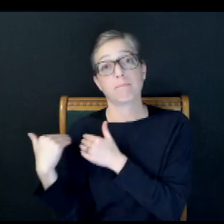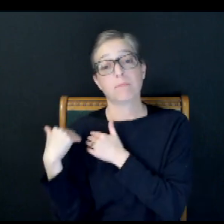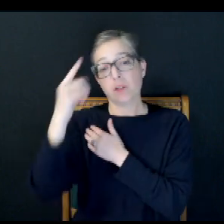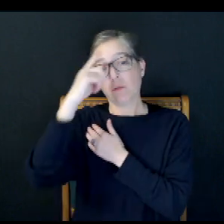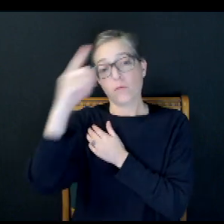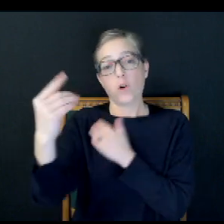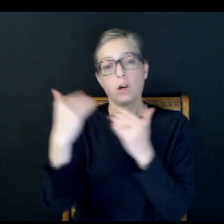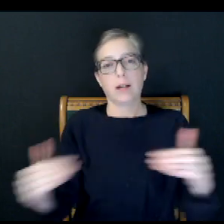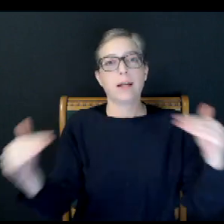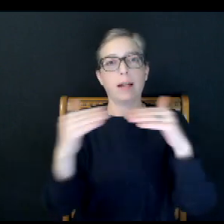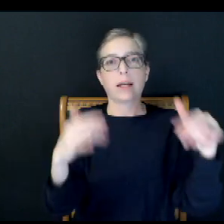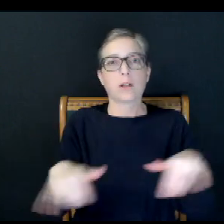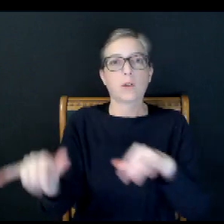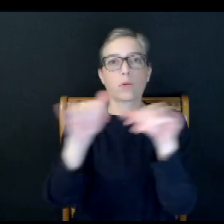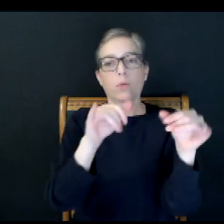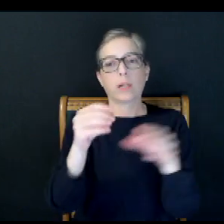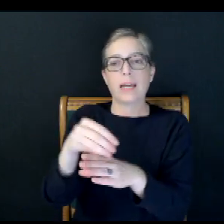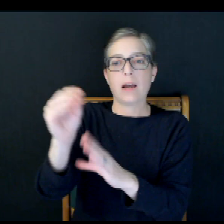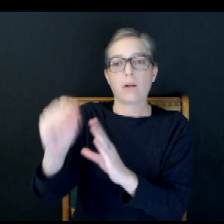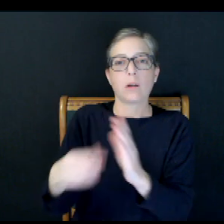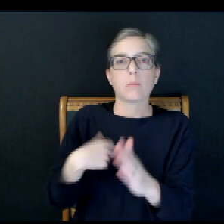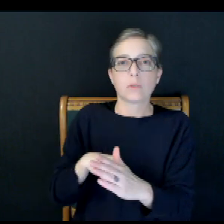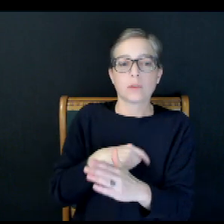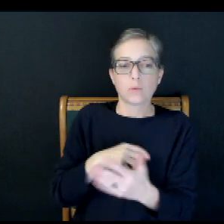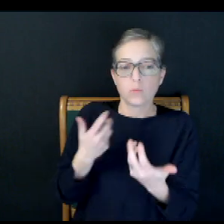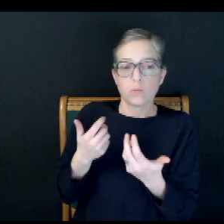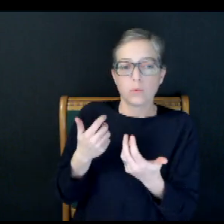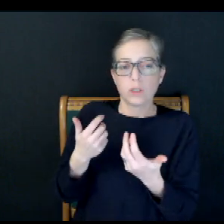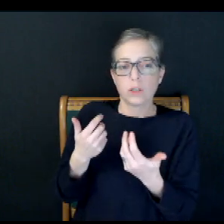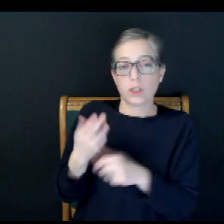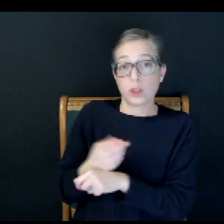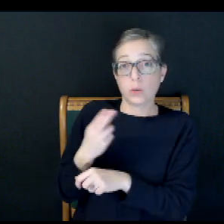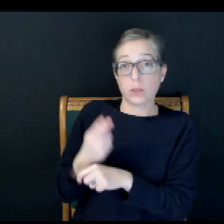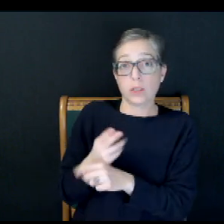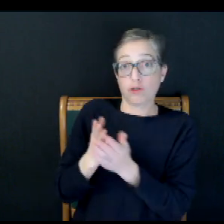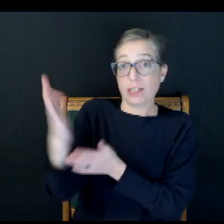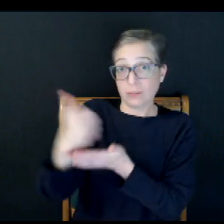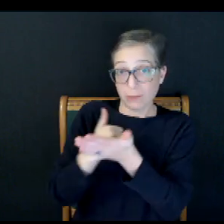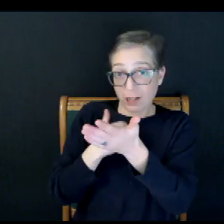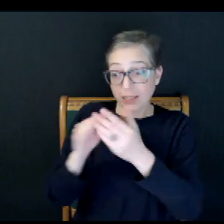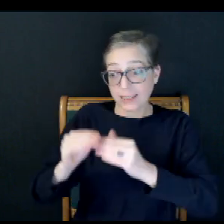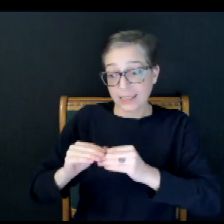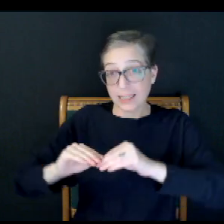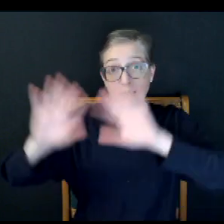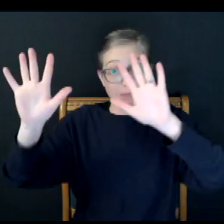we're looking at how to do that through transparency. And then developing standards and evaluation protocols for